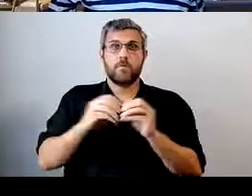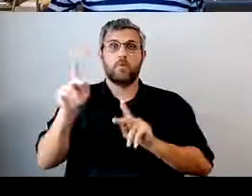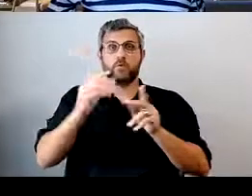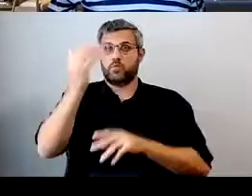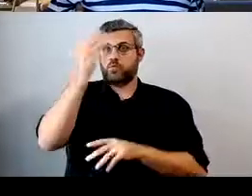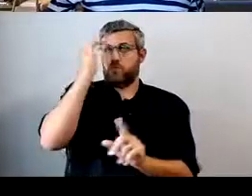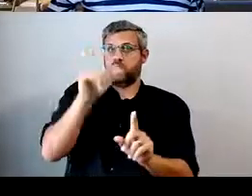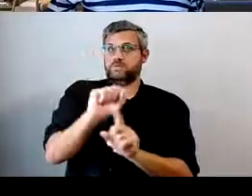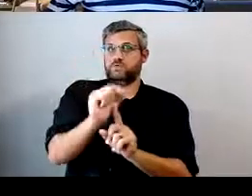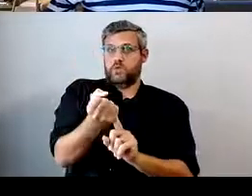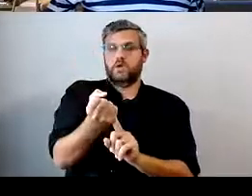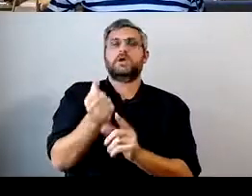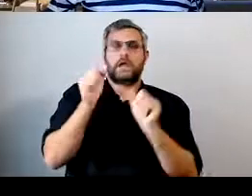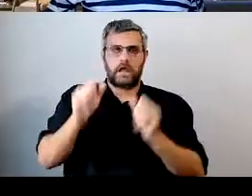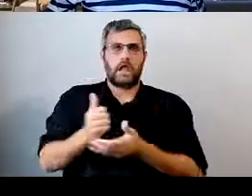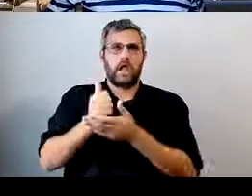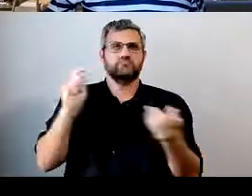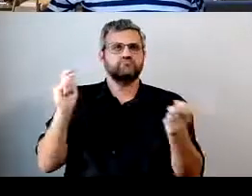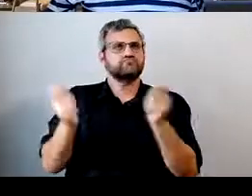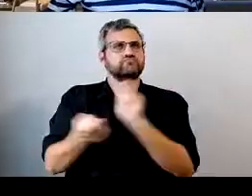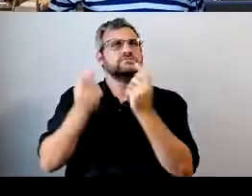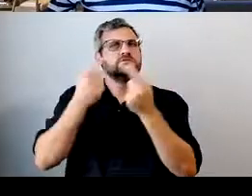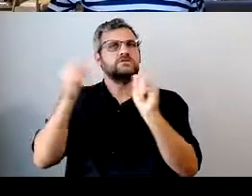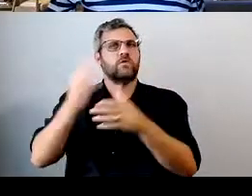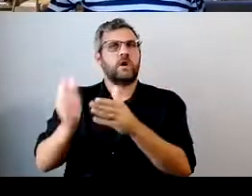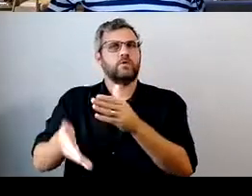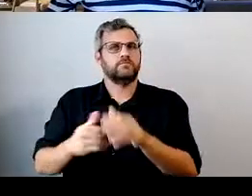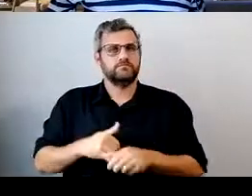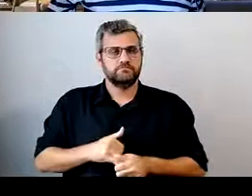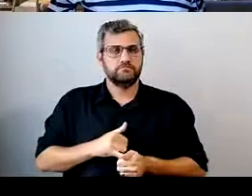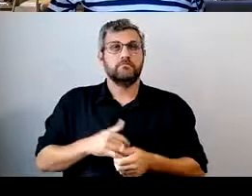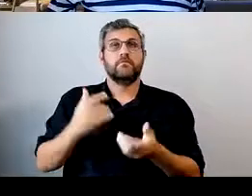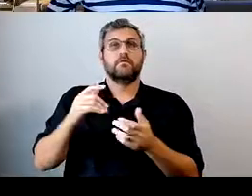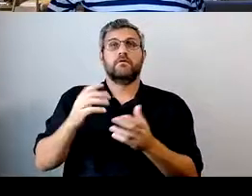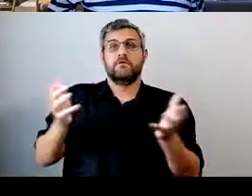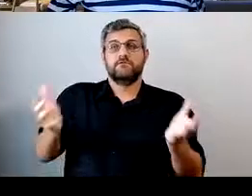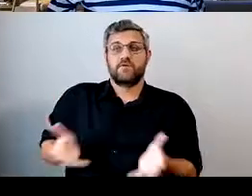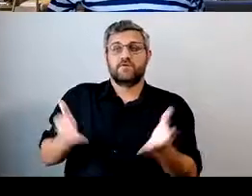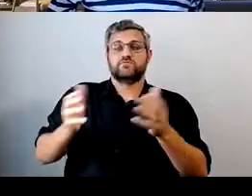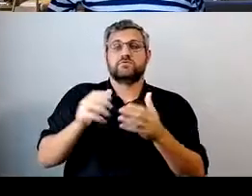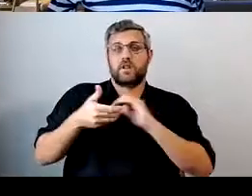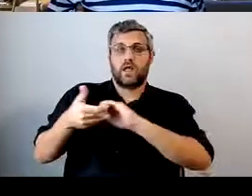to help it evolve into a successful outcome. So when we're talking about foster collaboration and community it helps